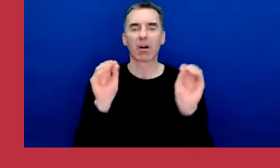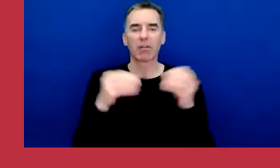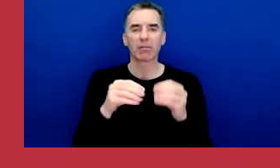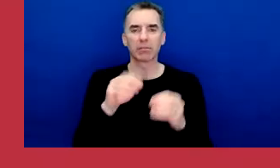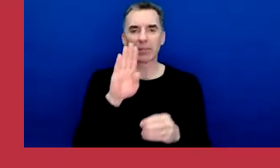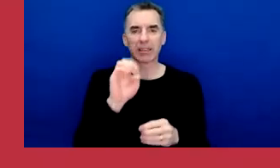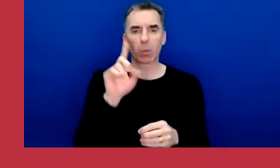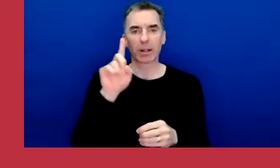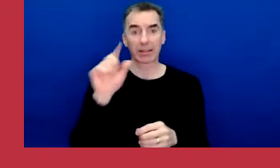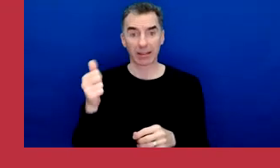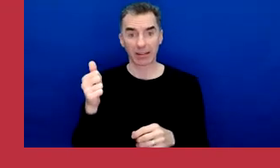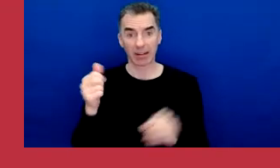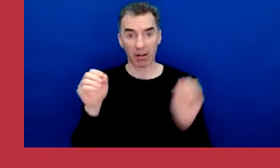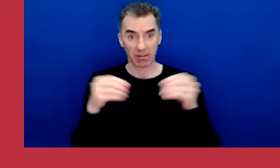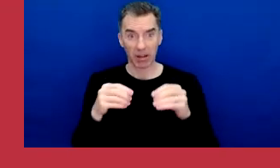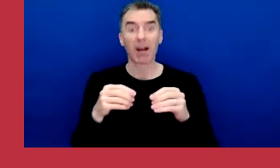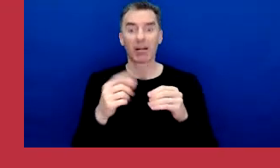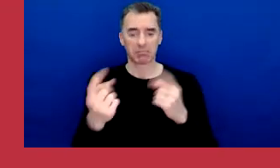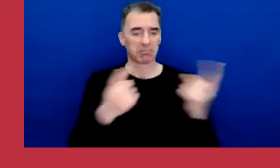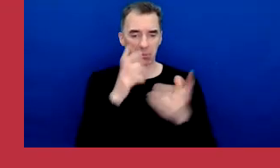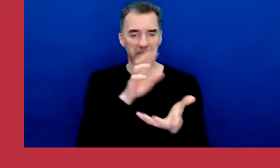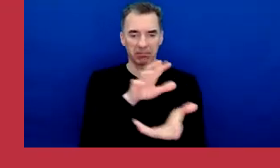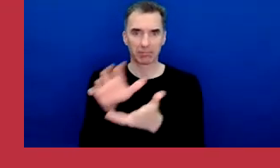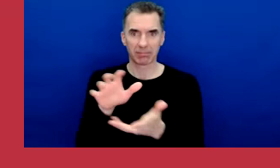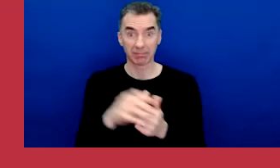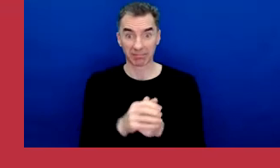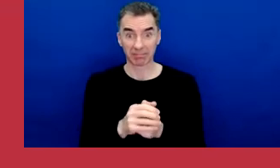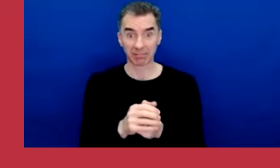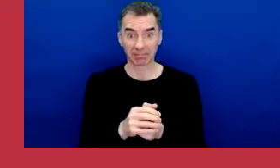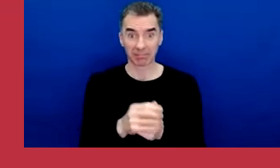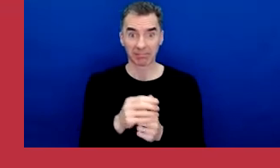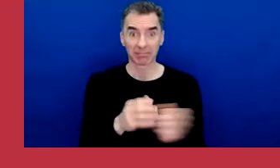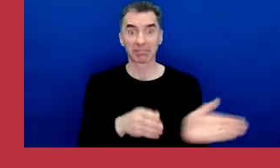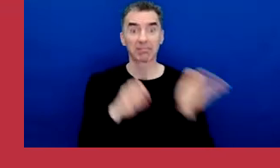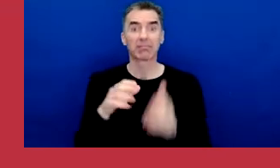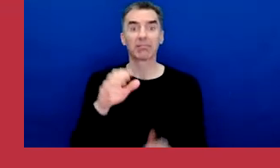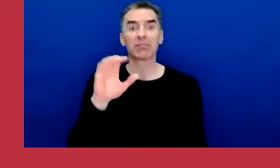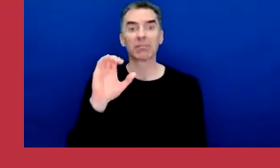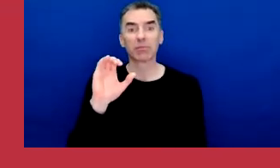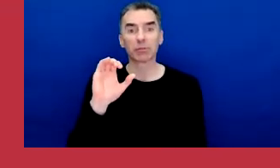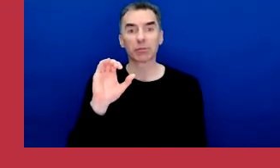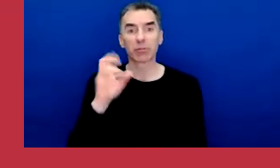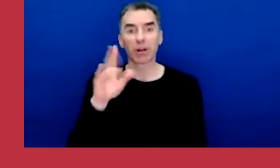And I'm sure everybody here will be so excited that I'm sending you here. Here is Cherylyn Frosted Flakes.